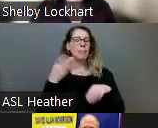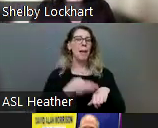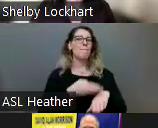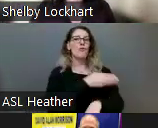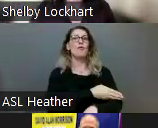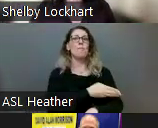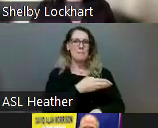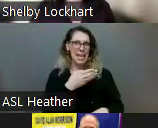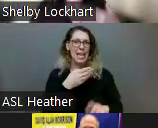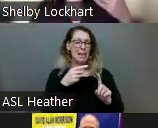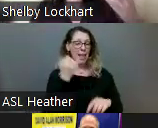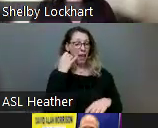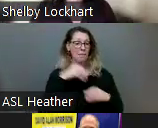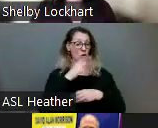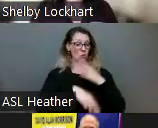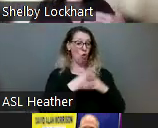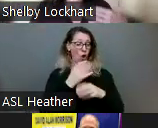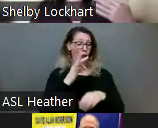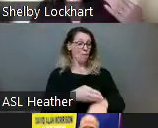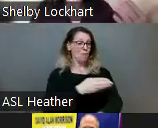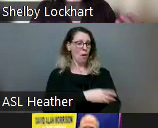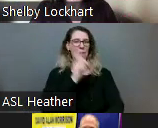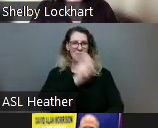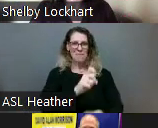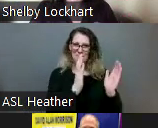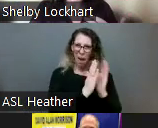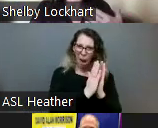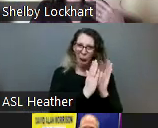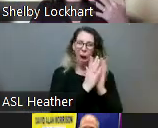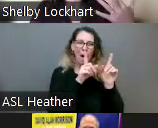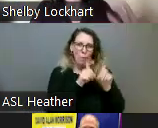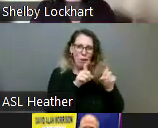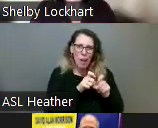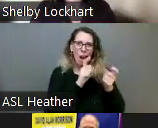improvement you got to start small with prototype Y and change ideas that feel